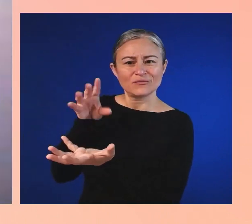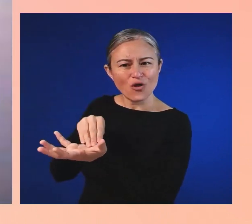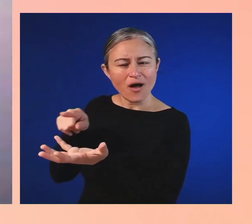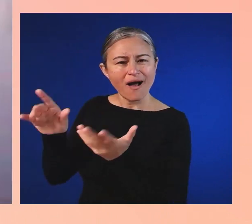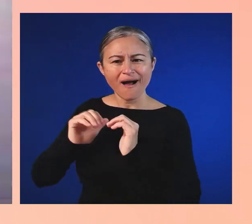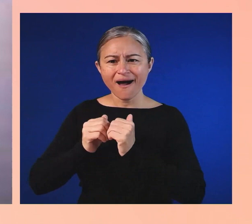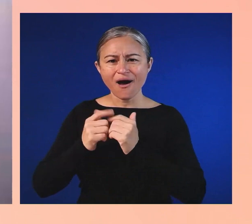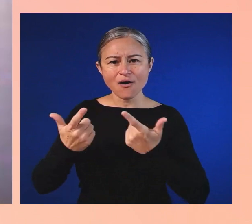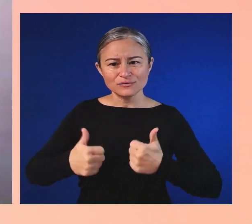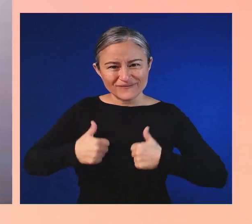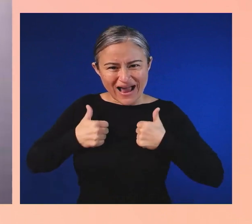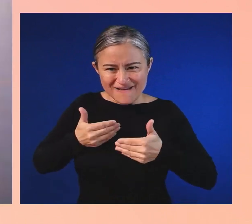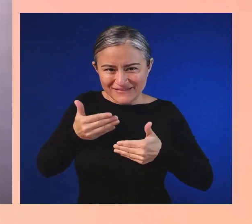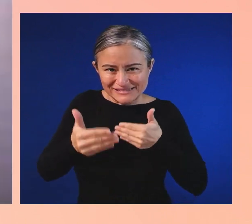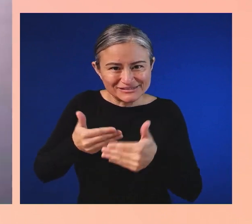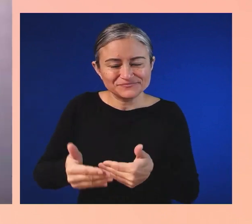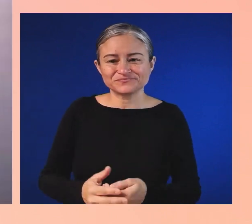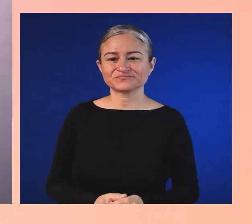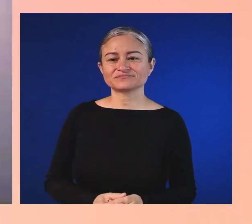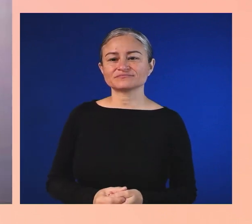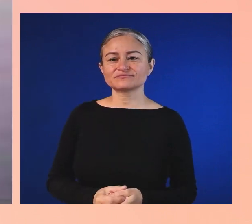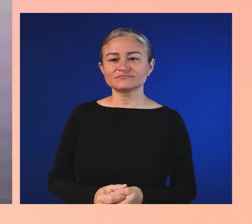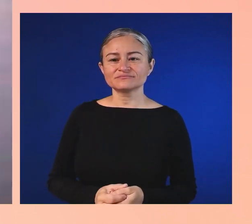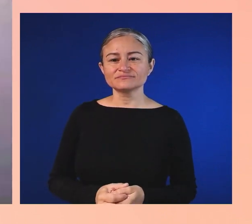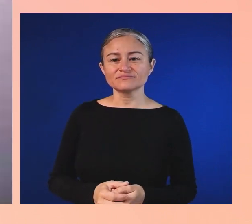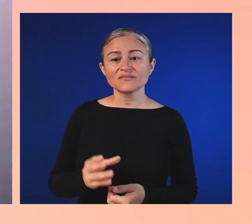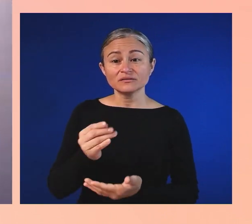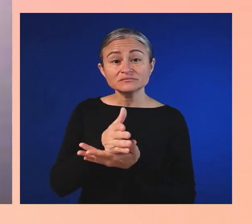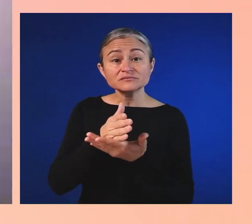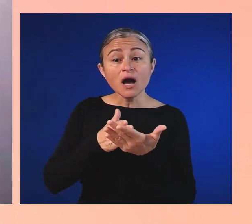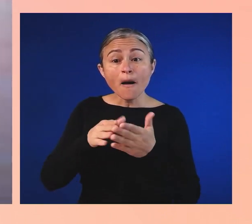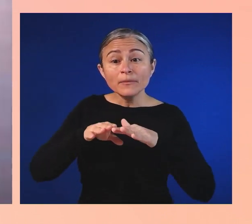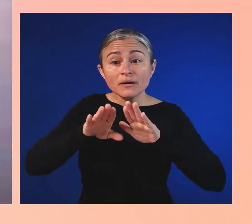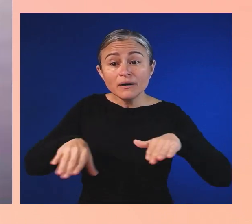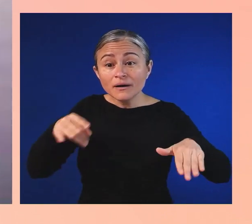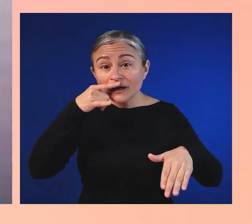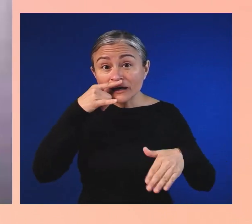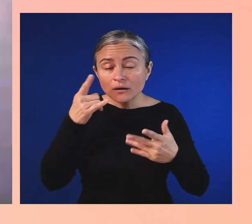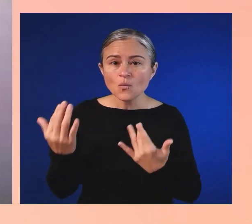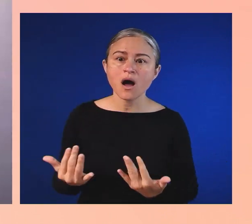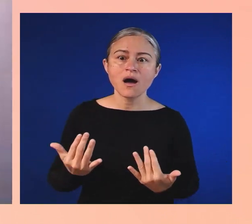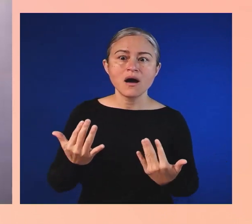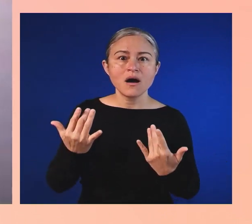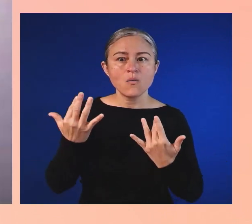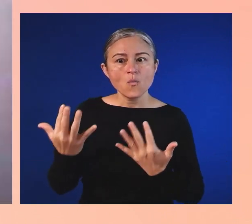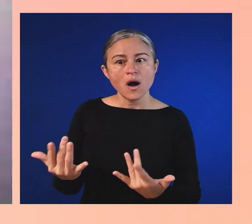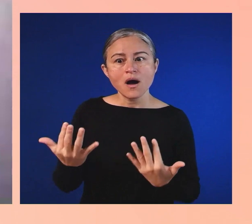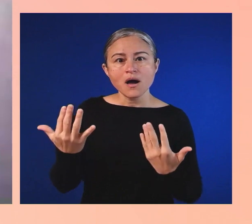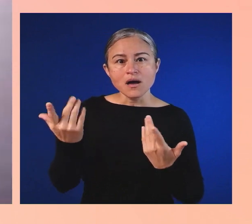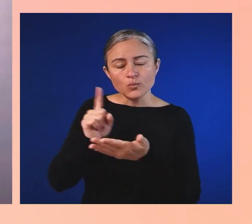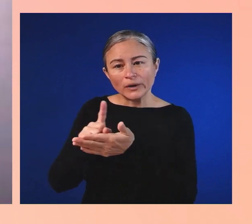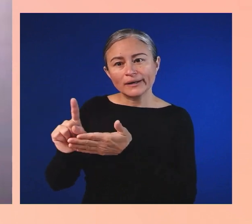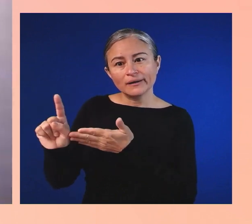There were kids who were waiting weeks and weeks just to have a laptop, so that they can continue learning,